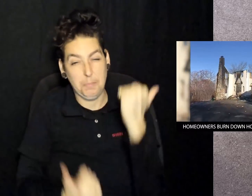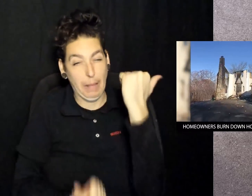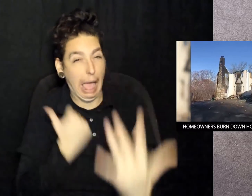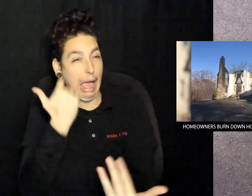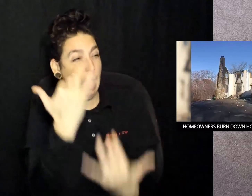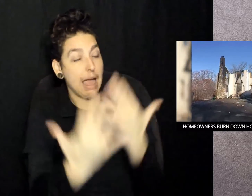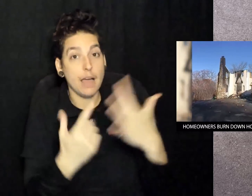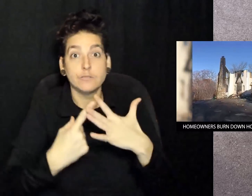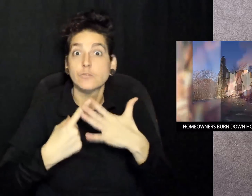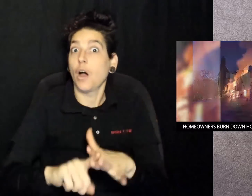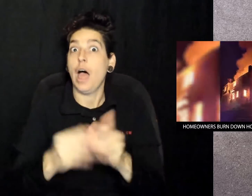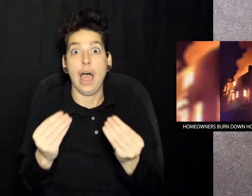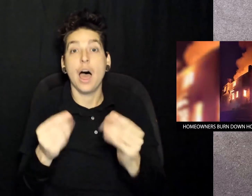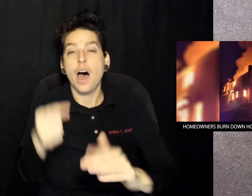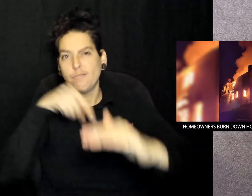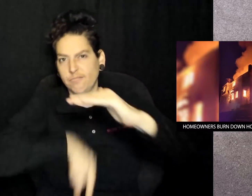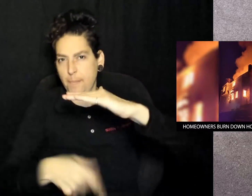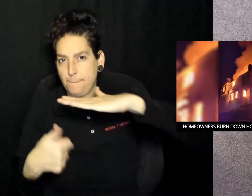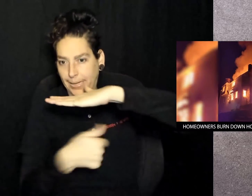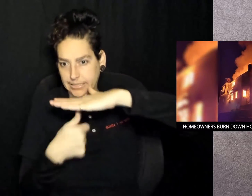firefighters say the blaze started in the basement